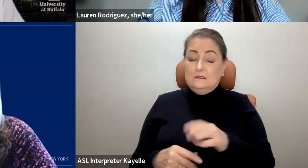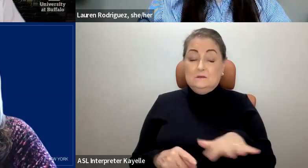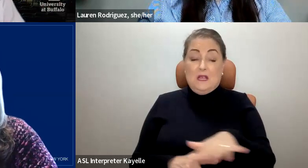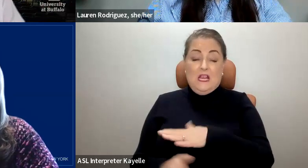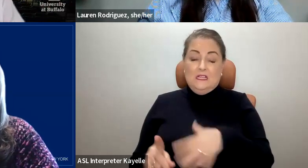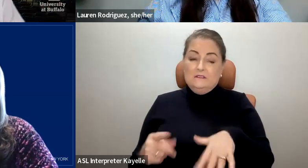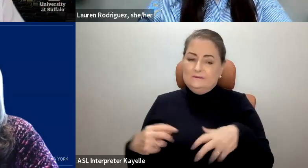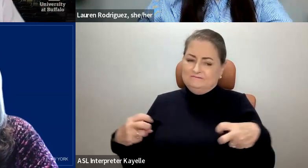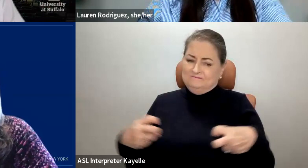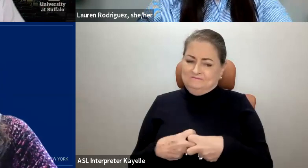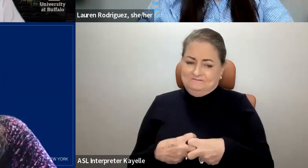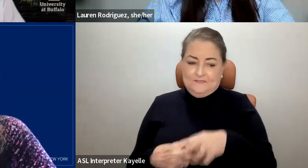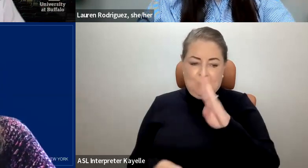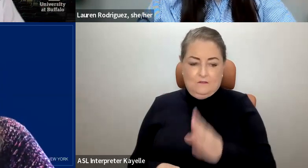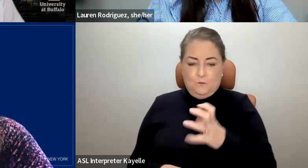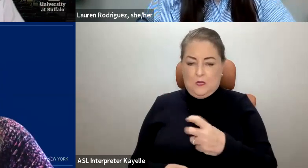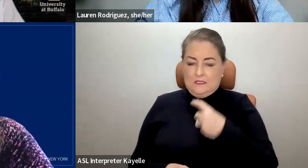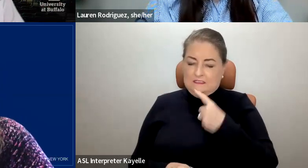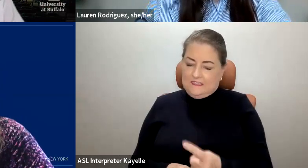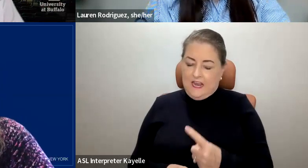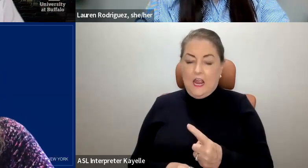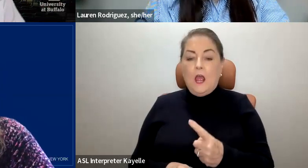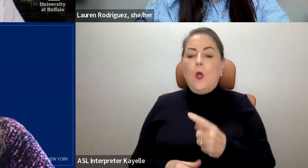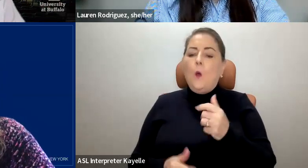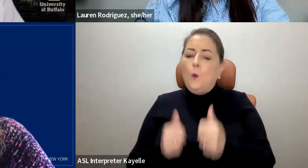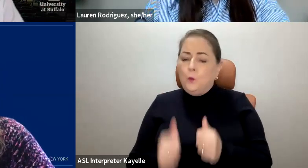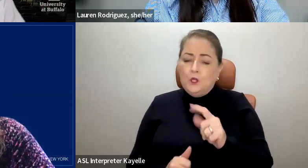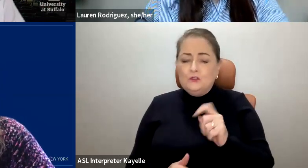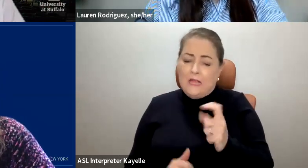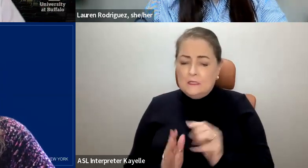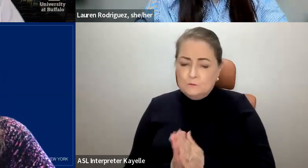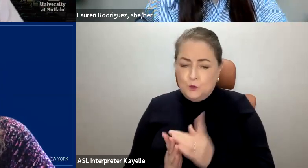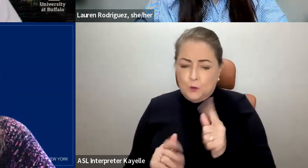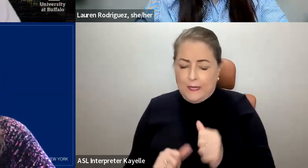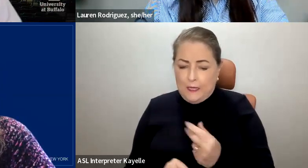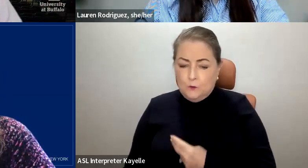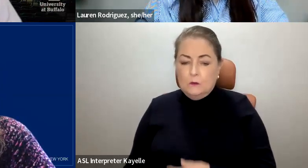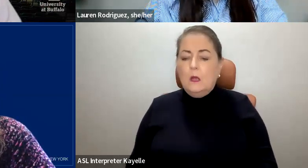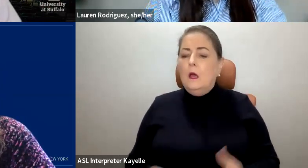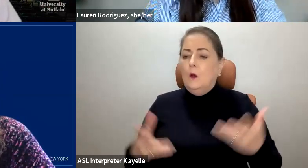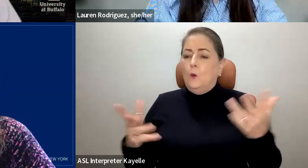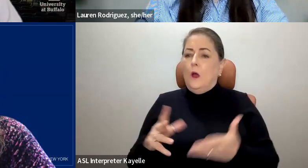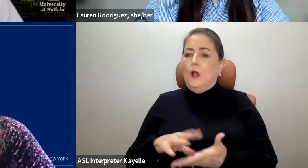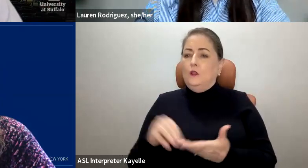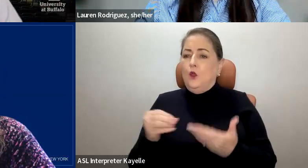want to tell a faculty member what textbook they can use, or what you know, learning materials they can use. So we